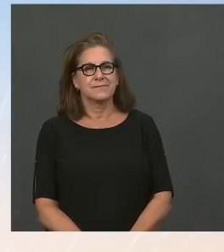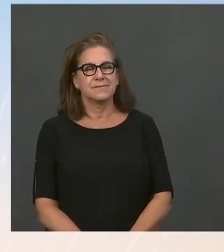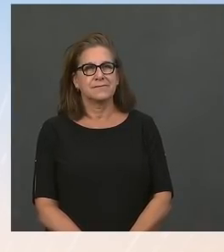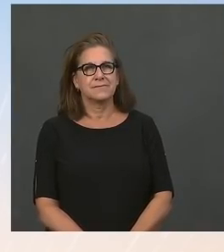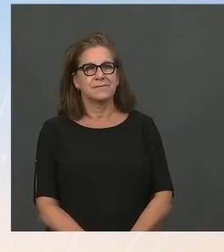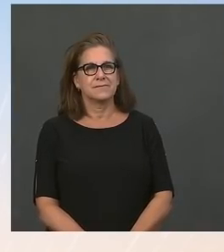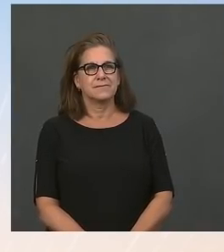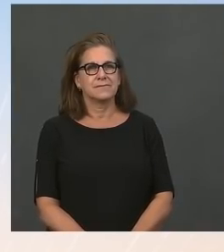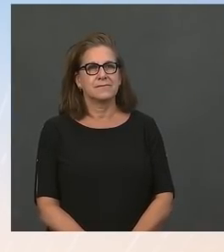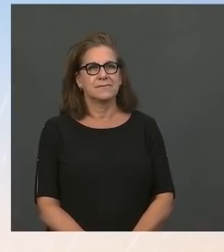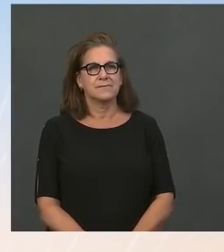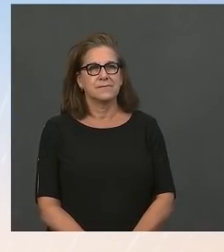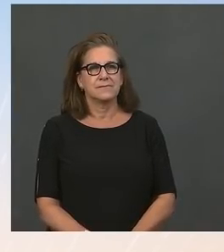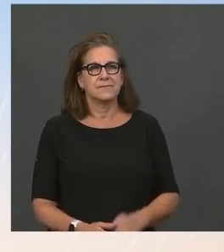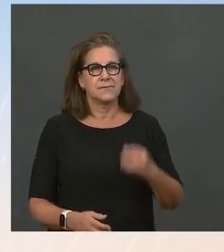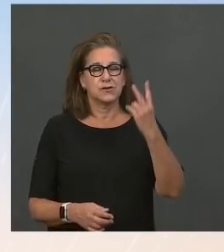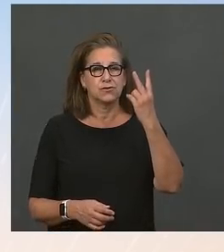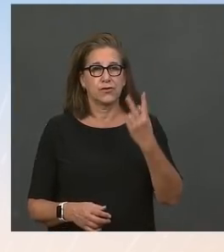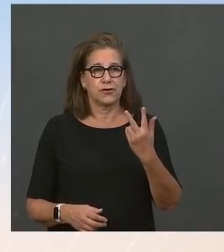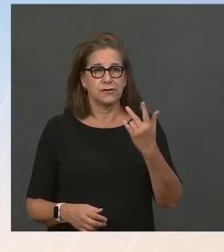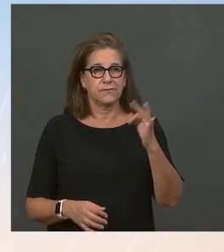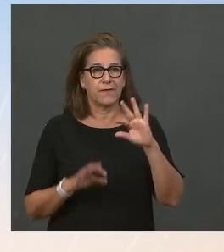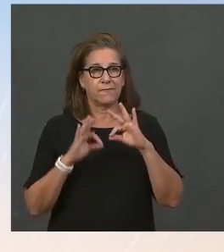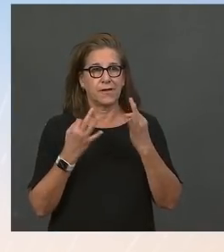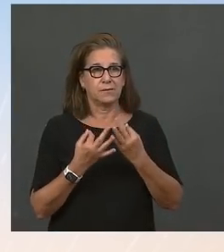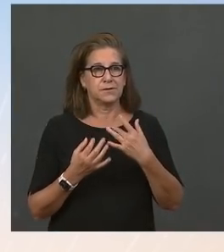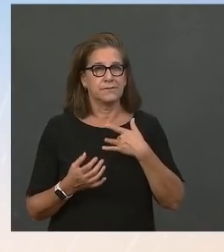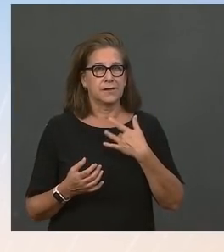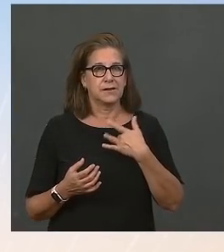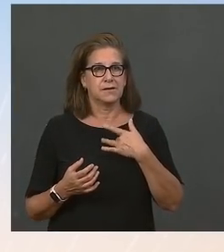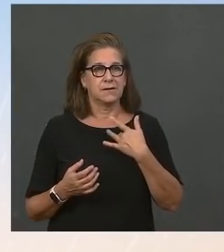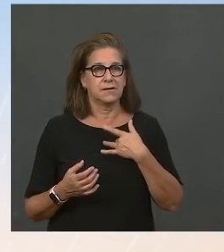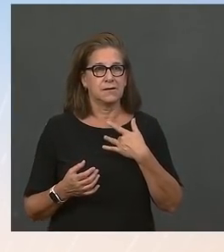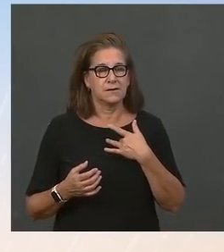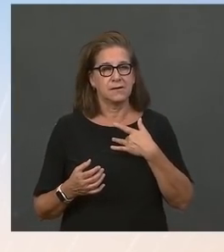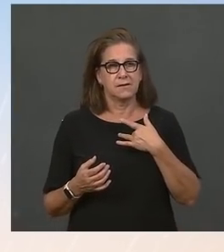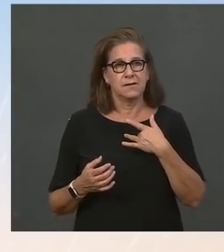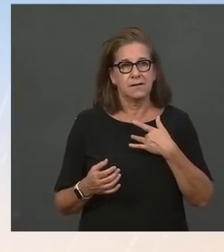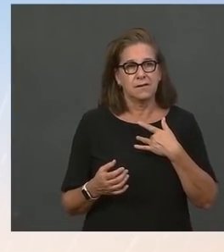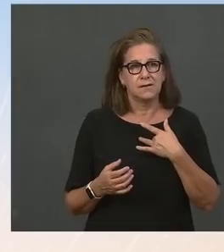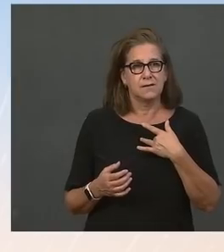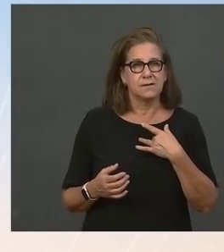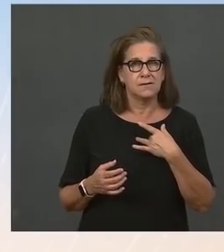And so, what is the White House doing to combat that vaccine hesitancy amongst parents? Ms. Psaki: Well, first,